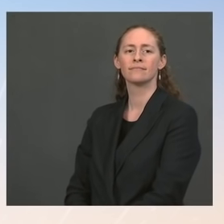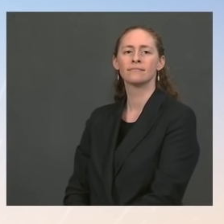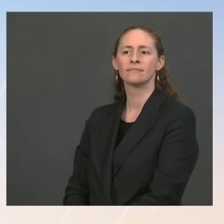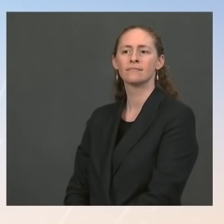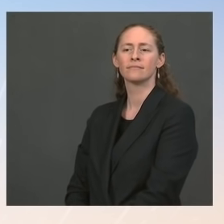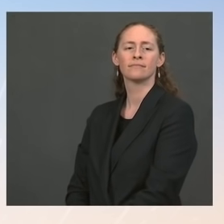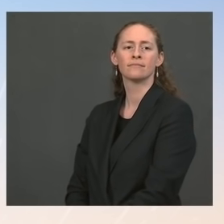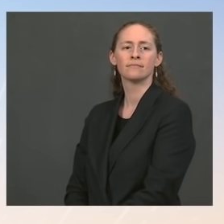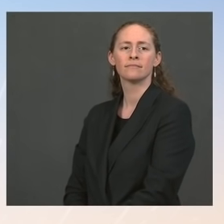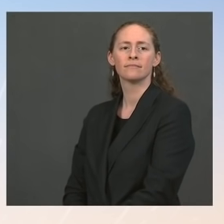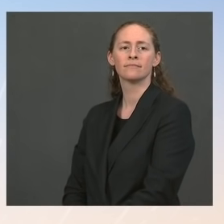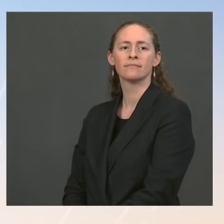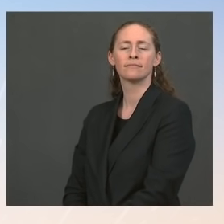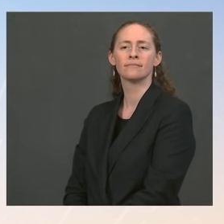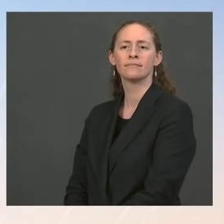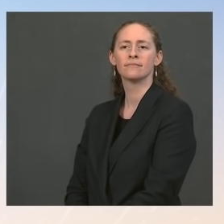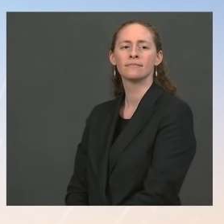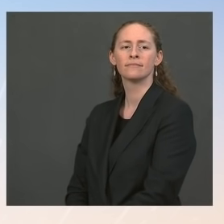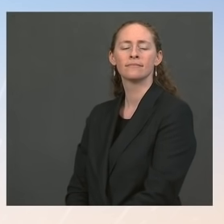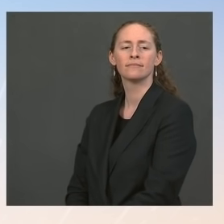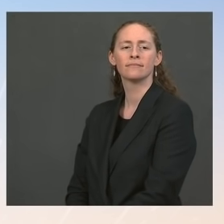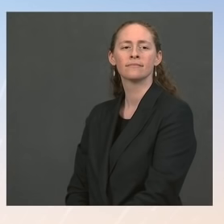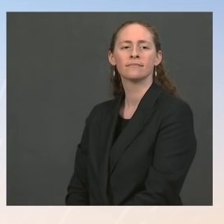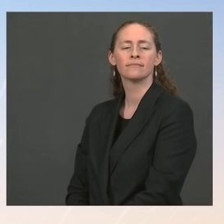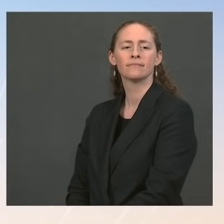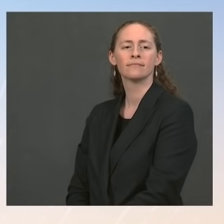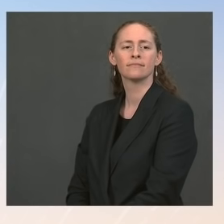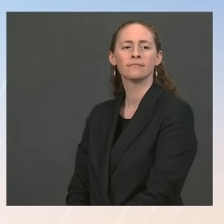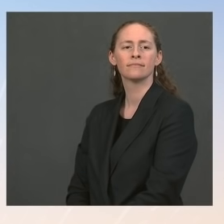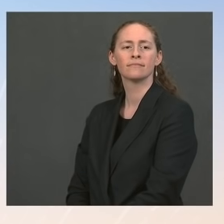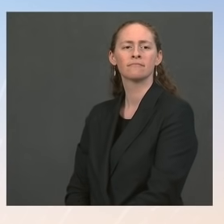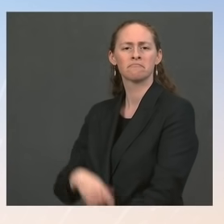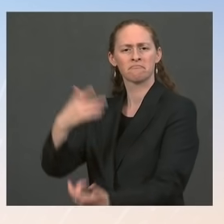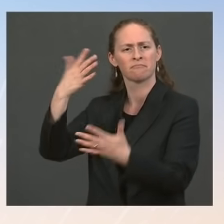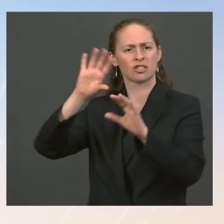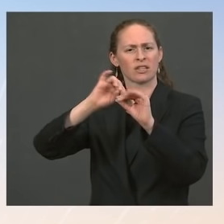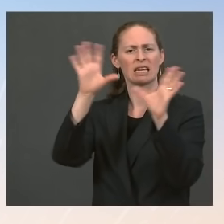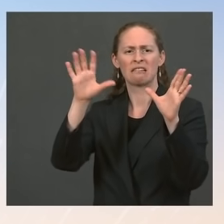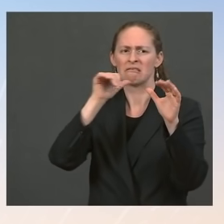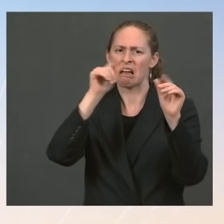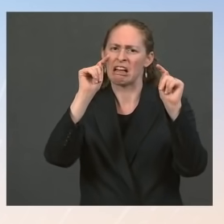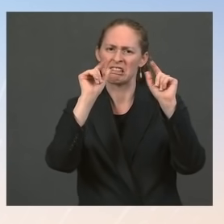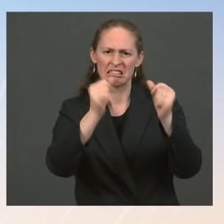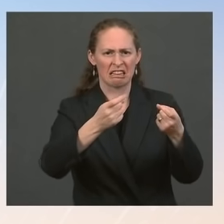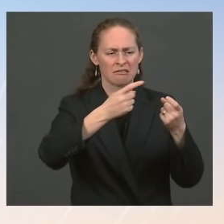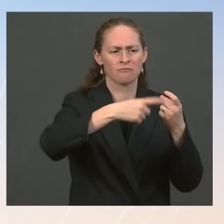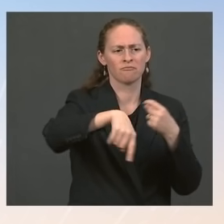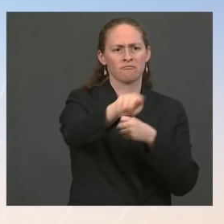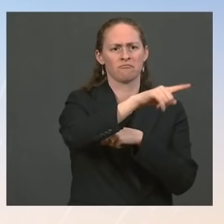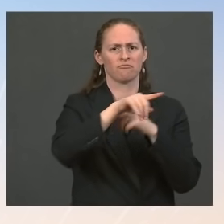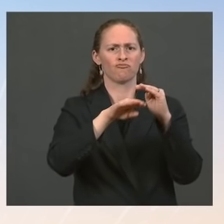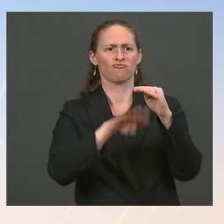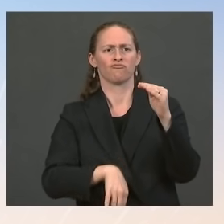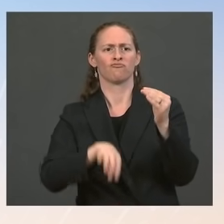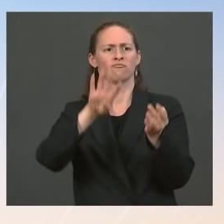who make over $400,000 -- make under $400,000. Would a carbon tax violate that rule,